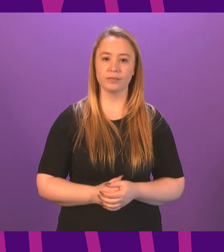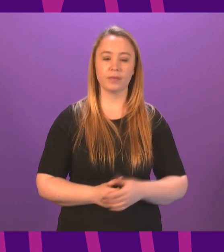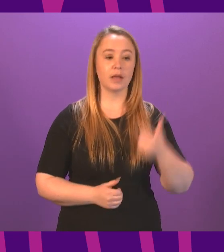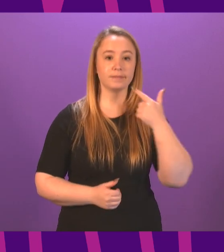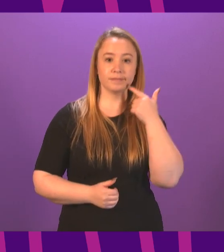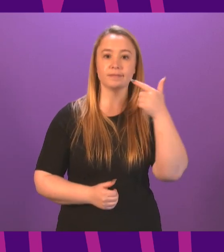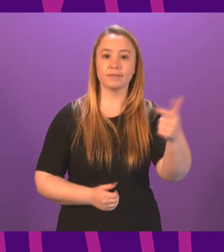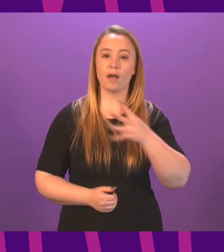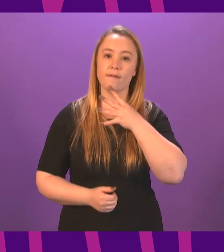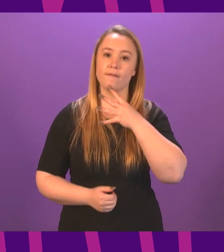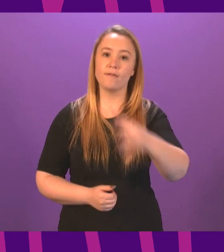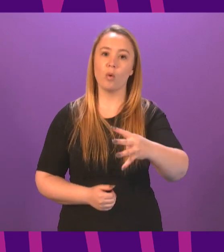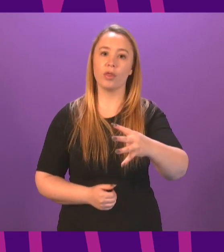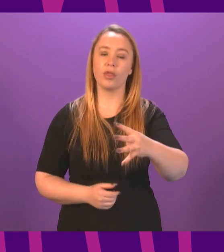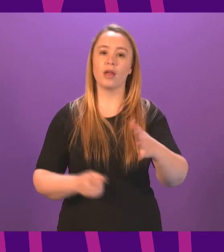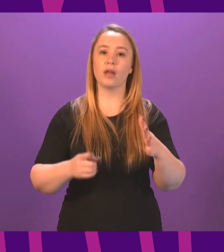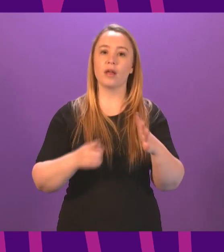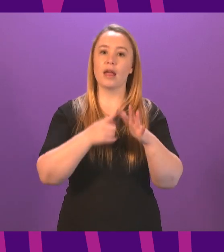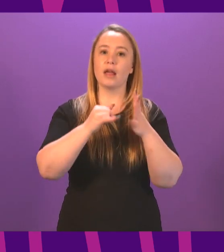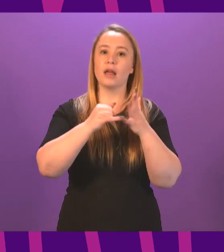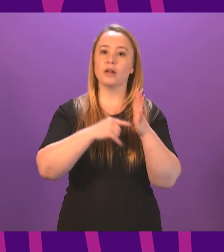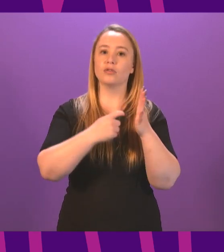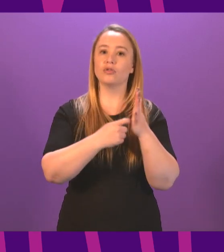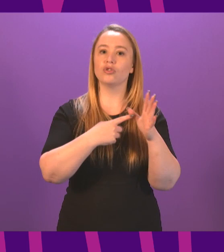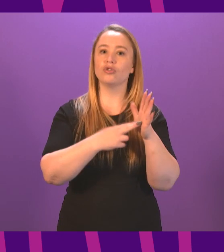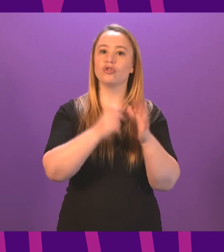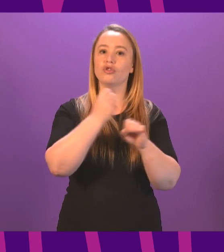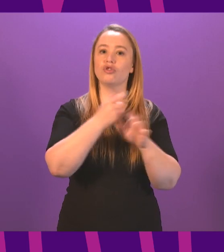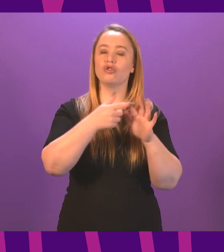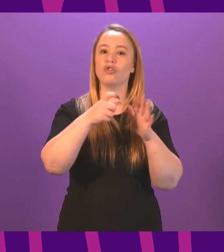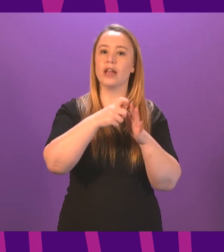week, which seeks to raise awareness of family estrangement and of the fact that those students